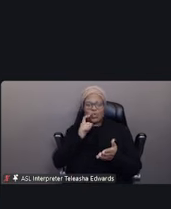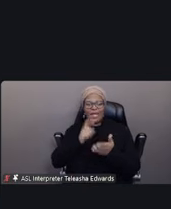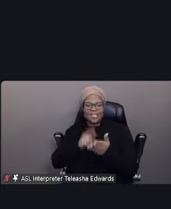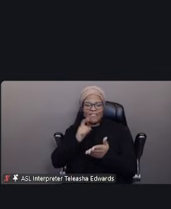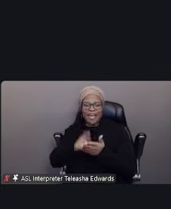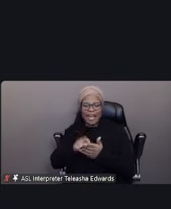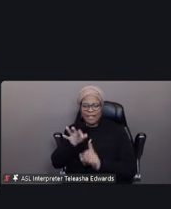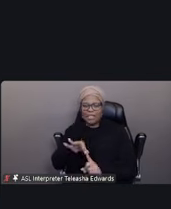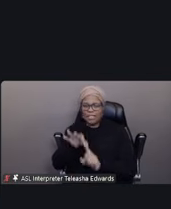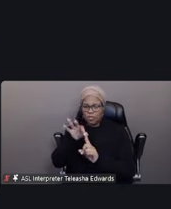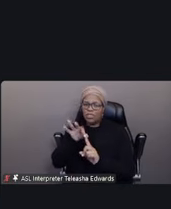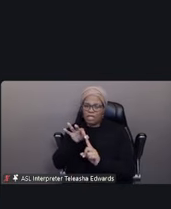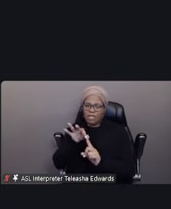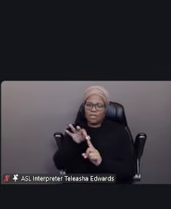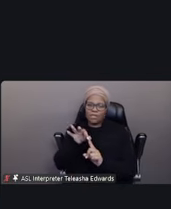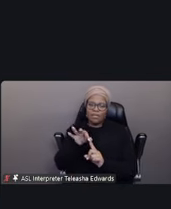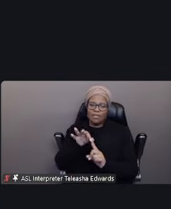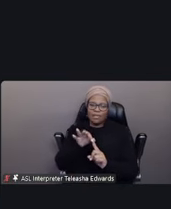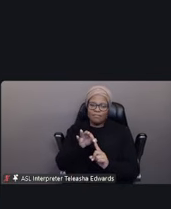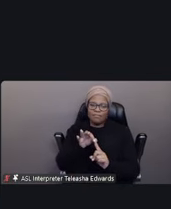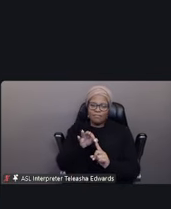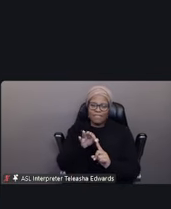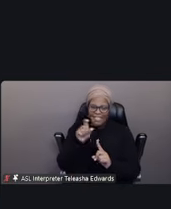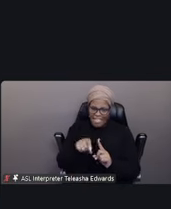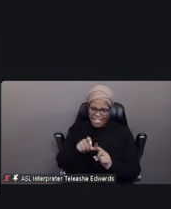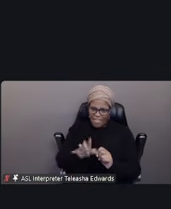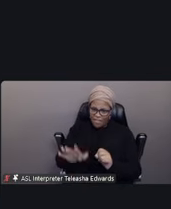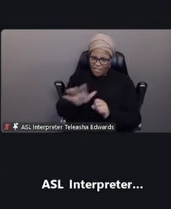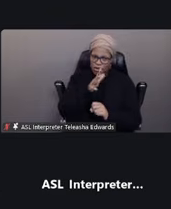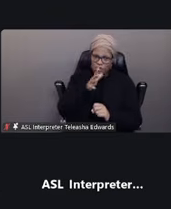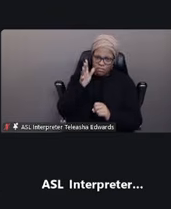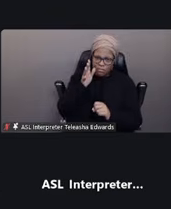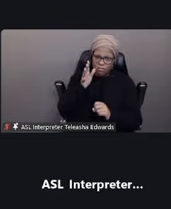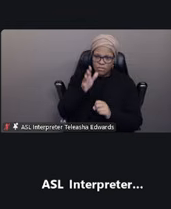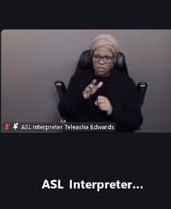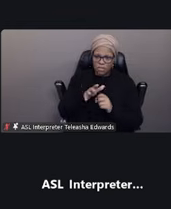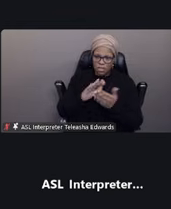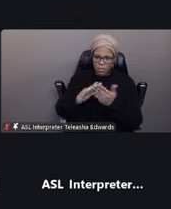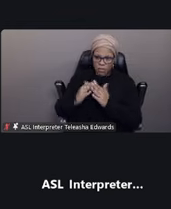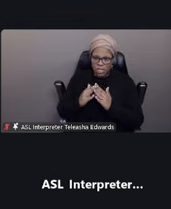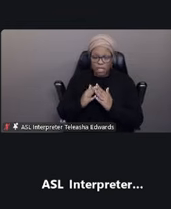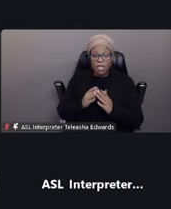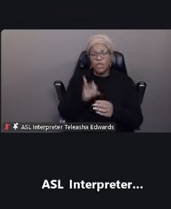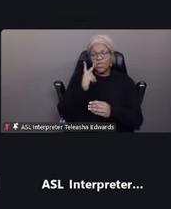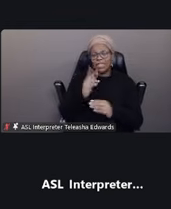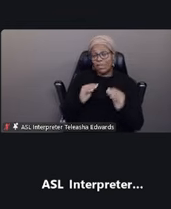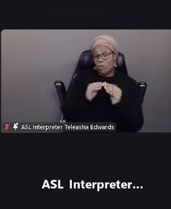communities. And so you'll see more details in the RFA, but we're not excluding any